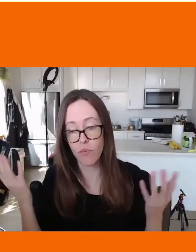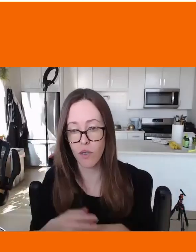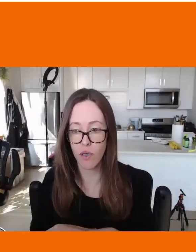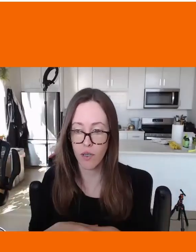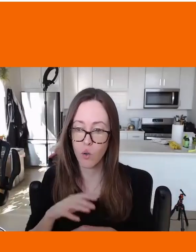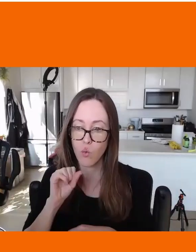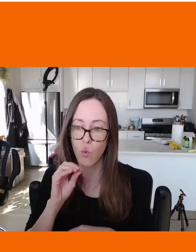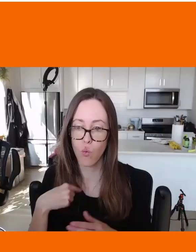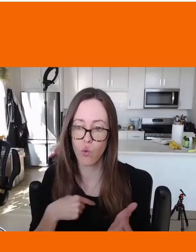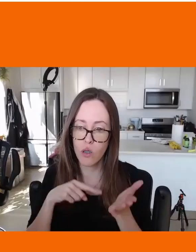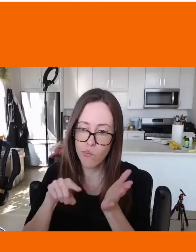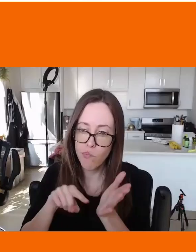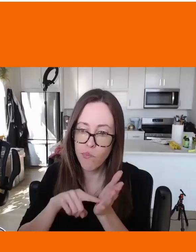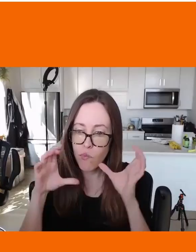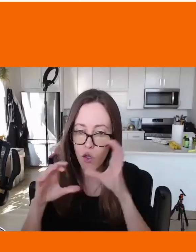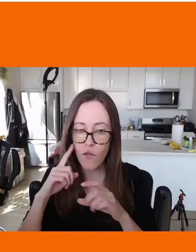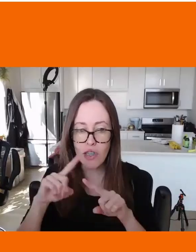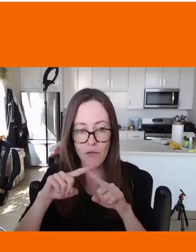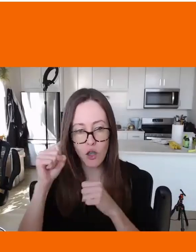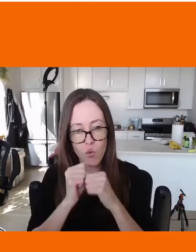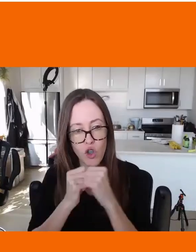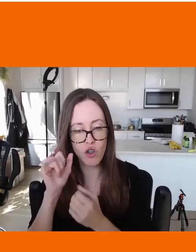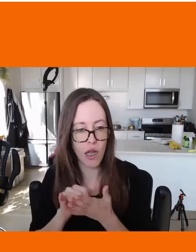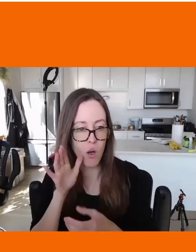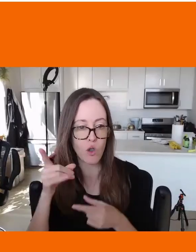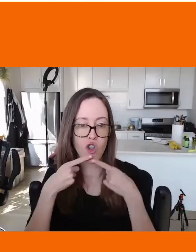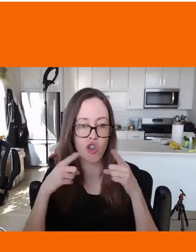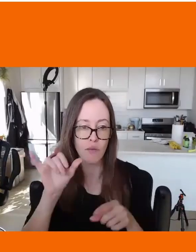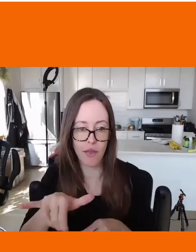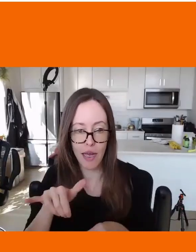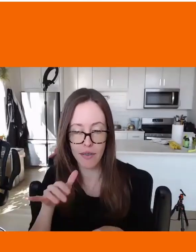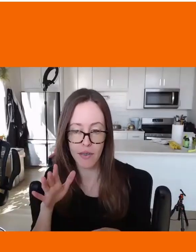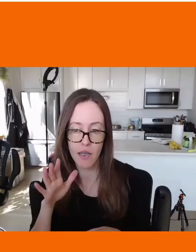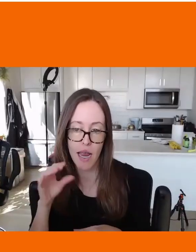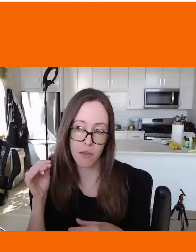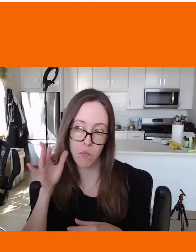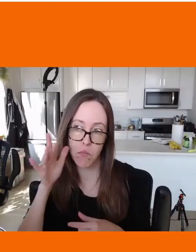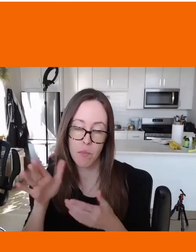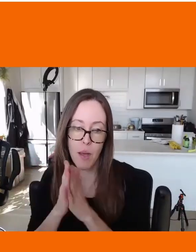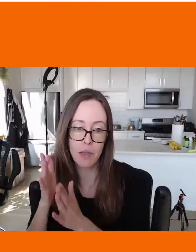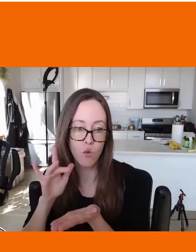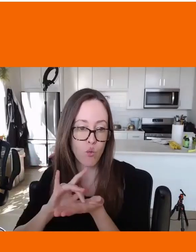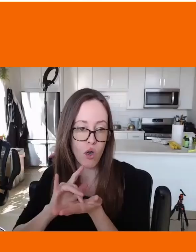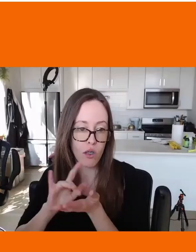You can't go through it. You can't use the right key to open it. We were exploring different structures that would act as an